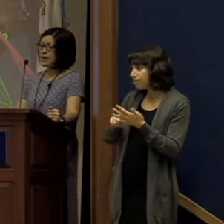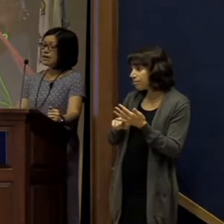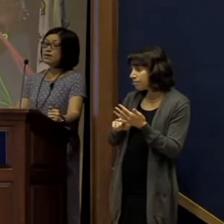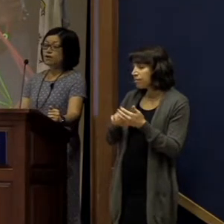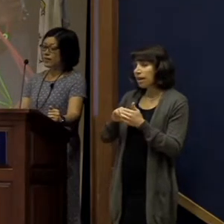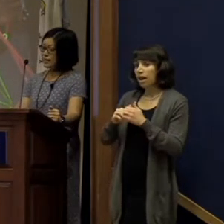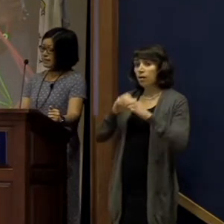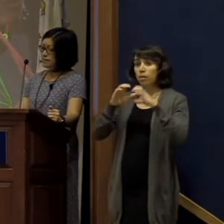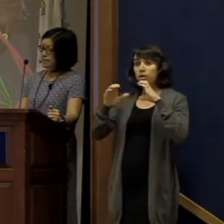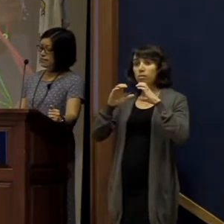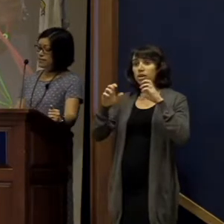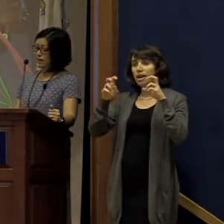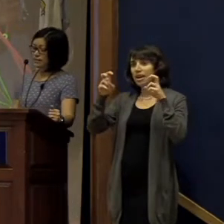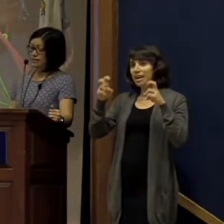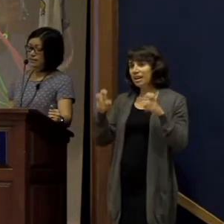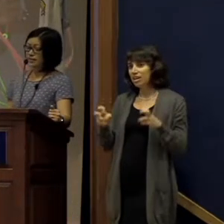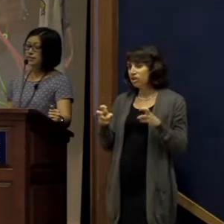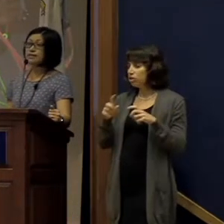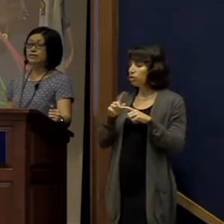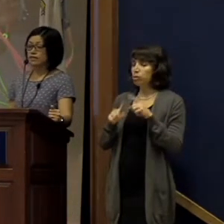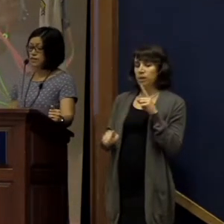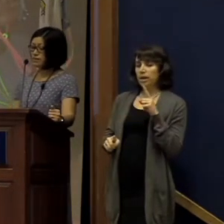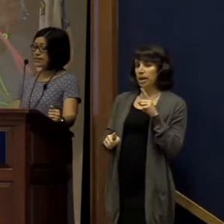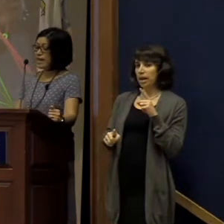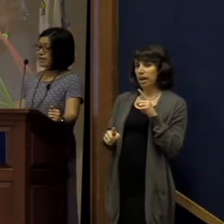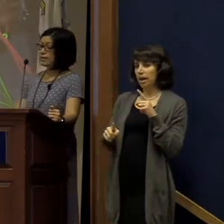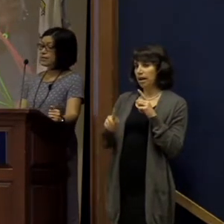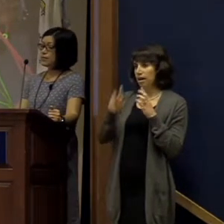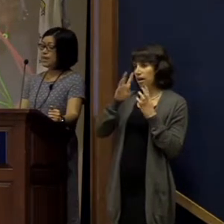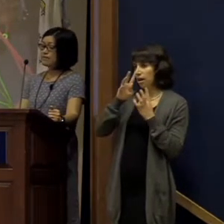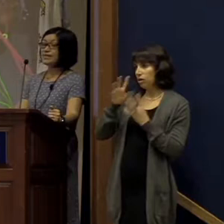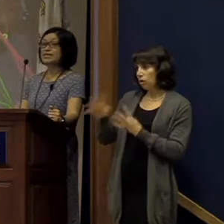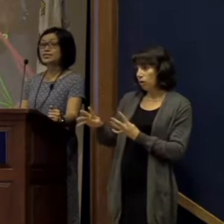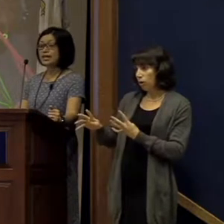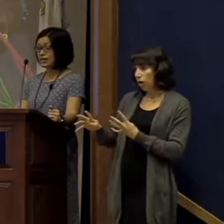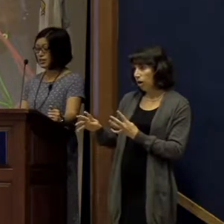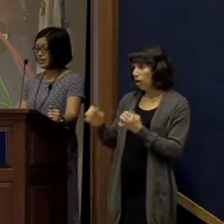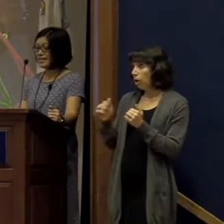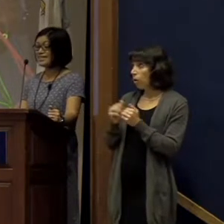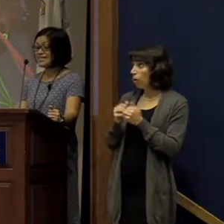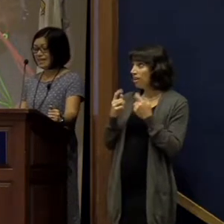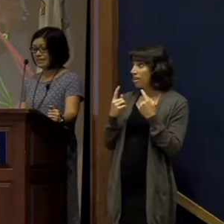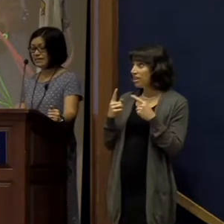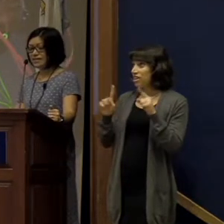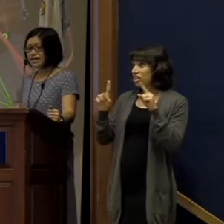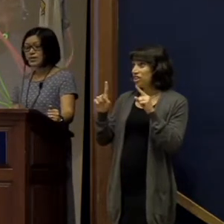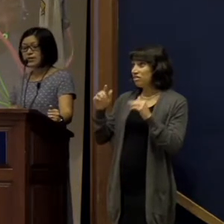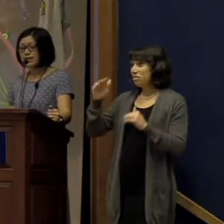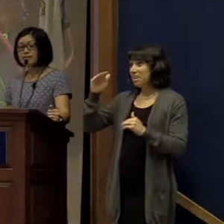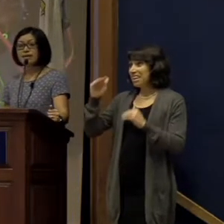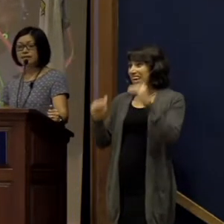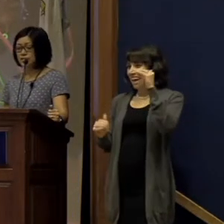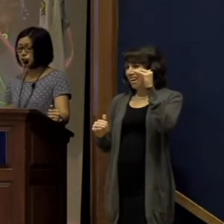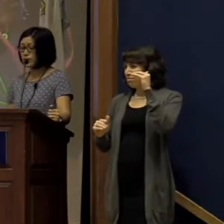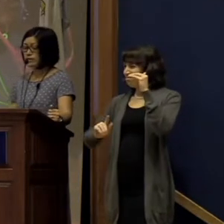Gloria ladson-billings reminds us instead of an achievement gap, we have an education debt created by the historical,